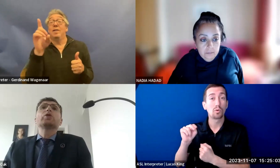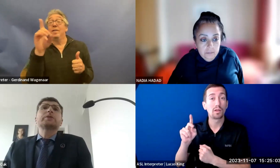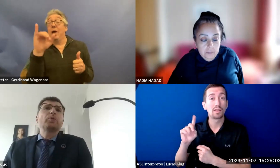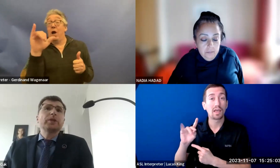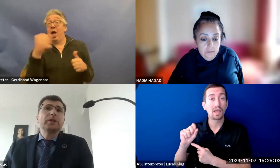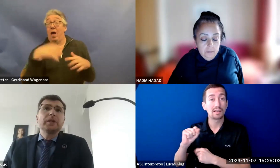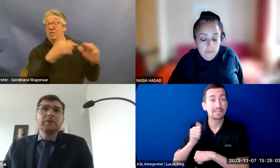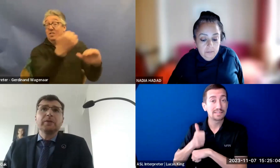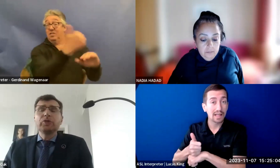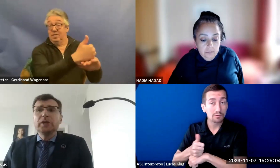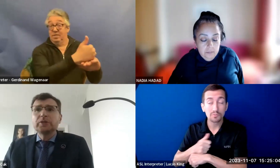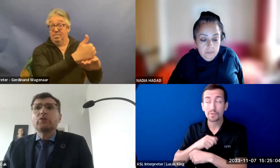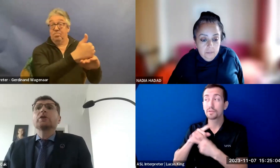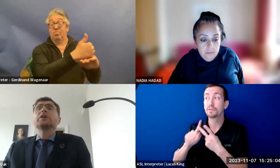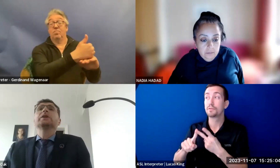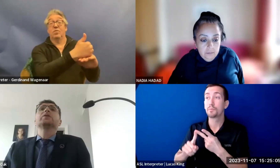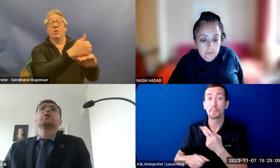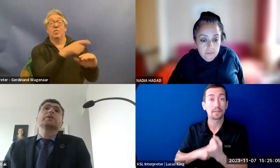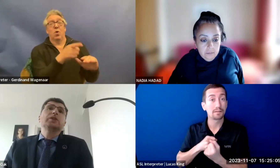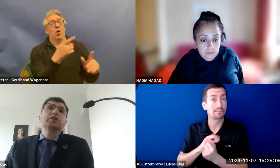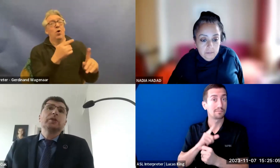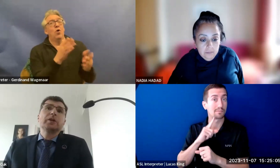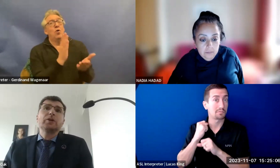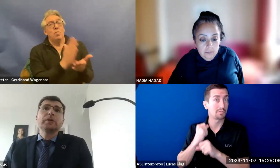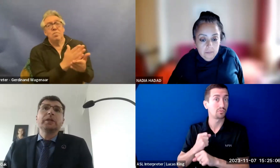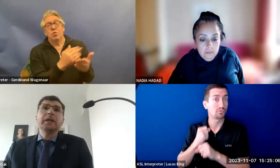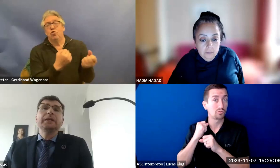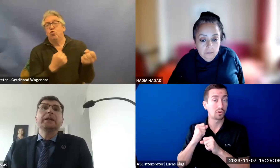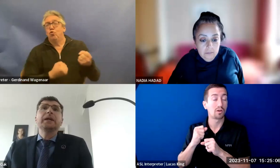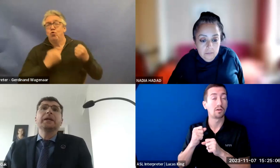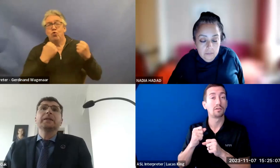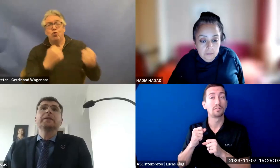or supporting really strongly the conversation around data